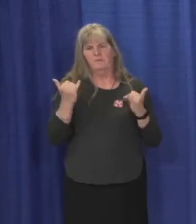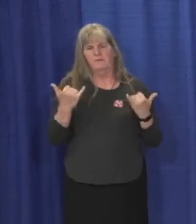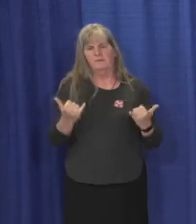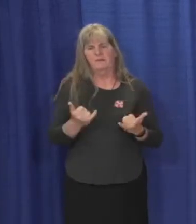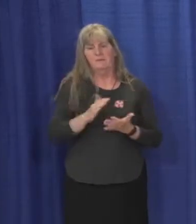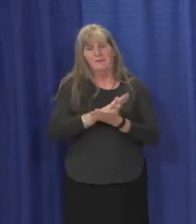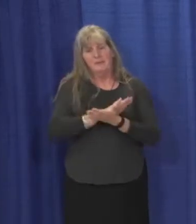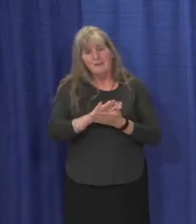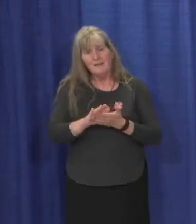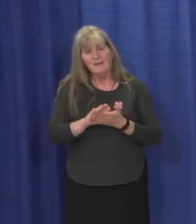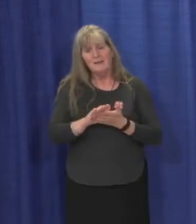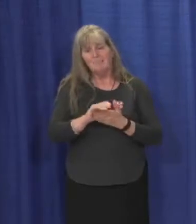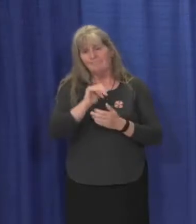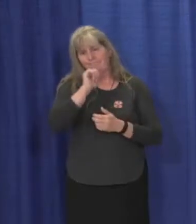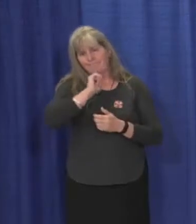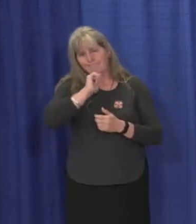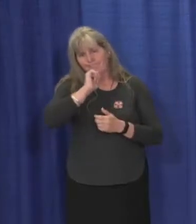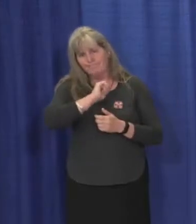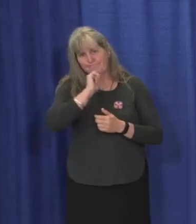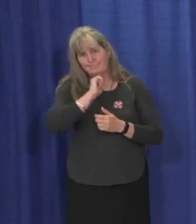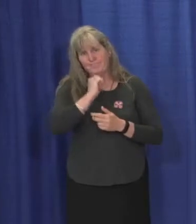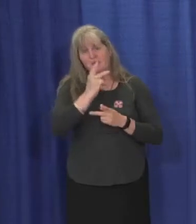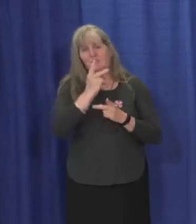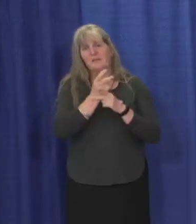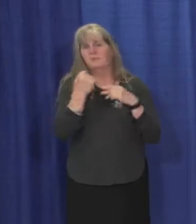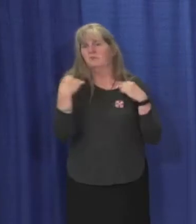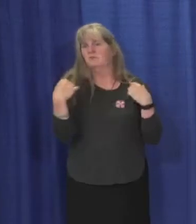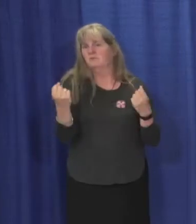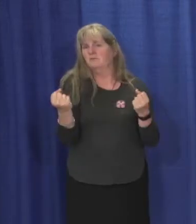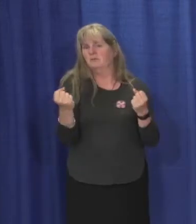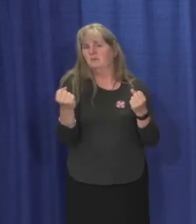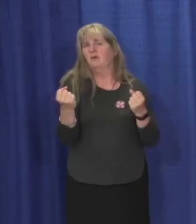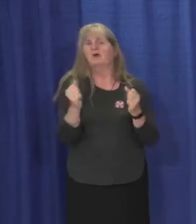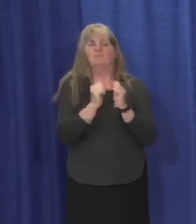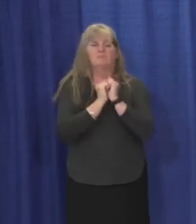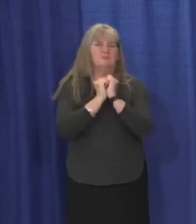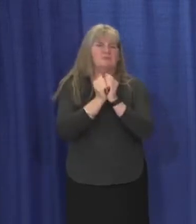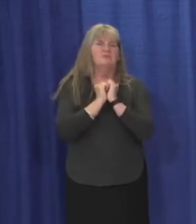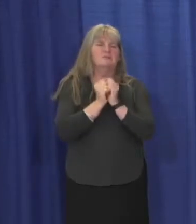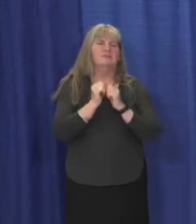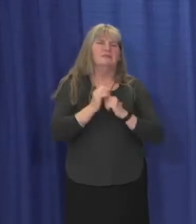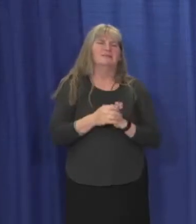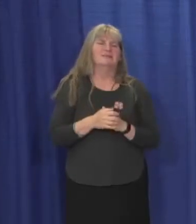That's it for today. Thank you. Be kind and stay patient. Stay strong.